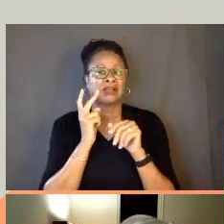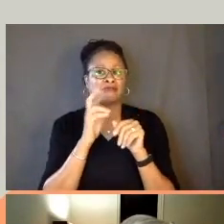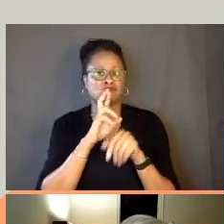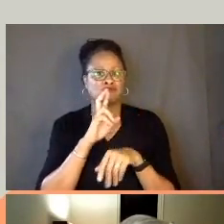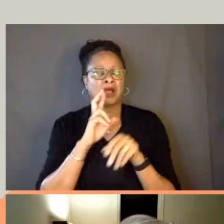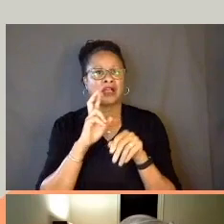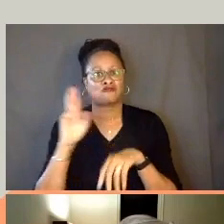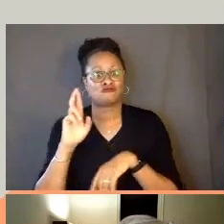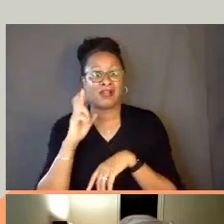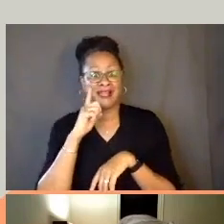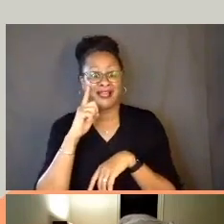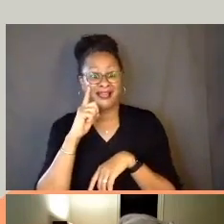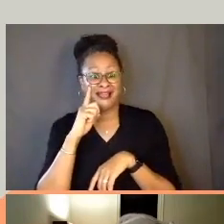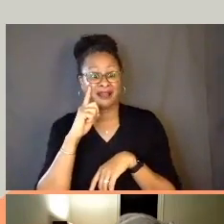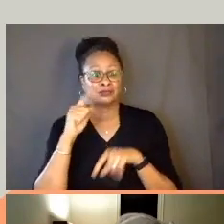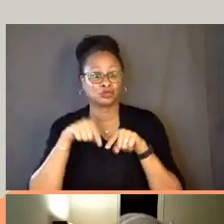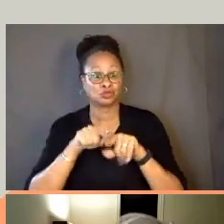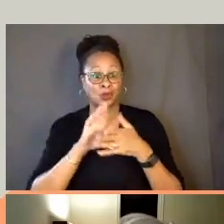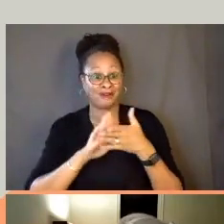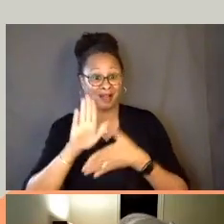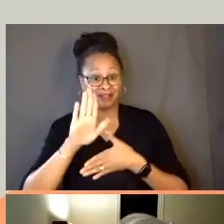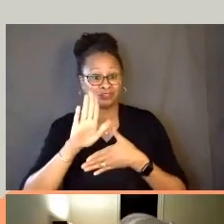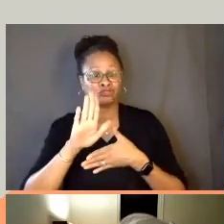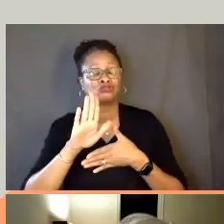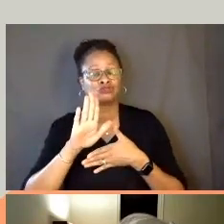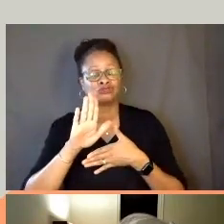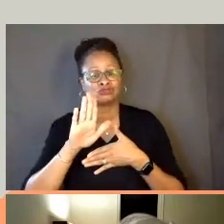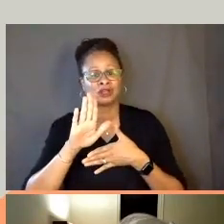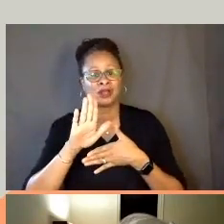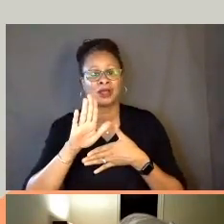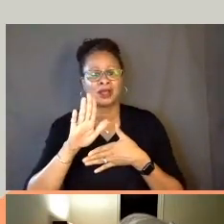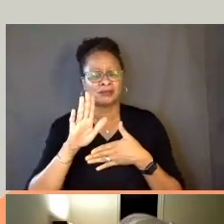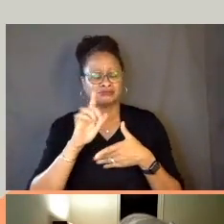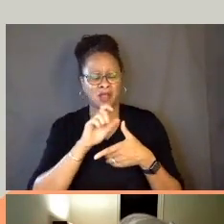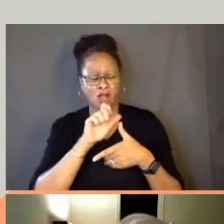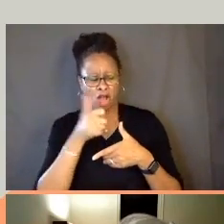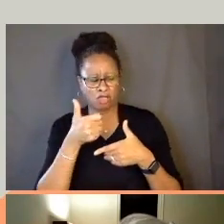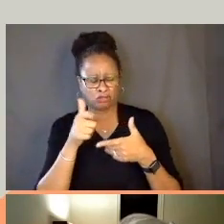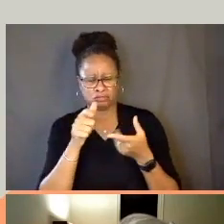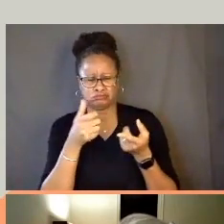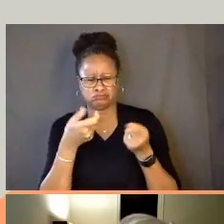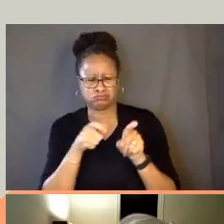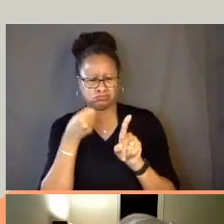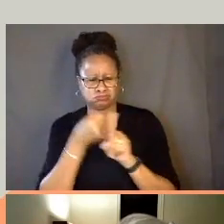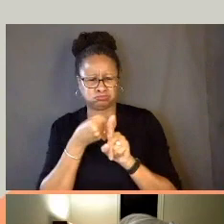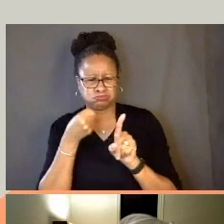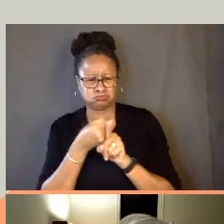When I was in college, that's when other conditions started to happen with my seeing eye.